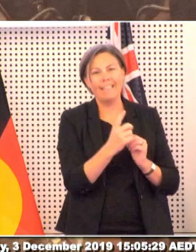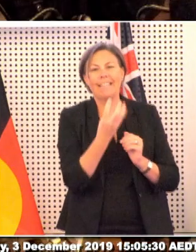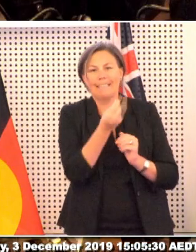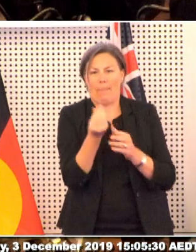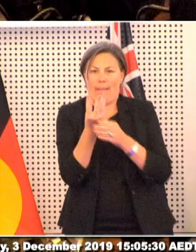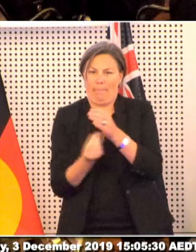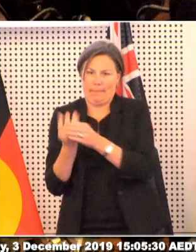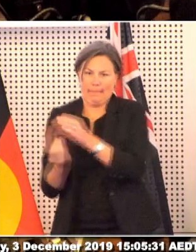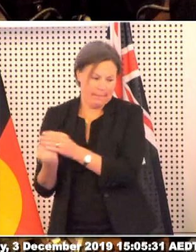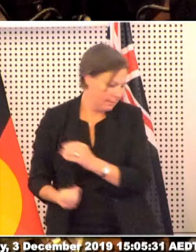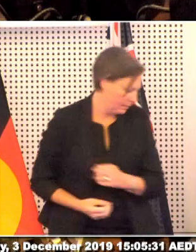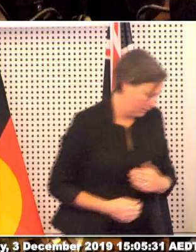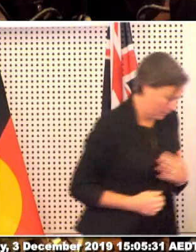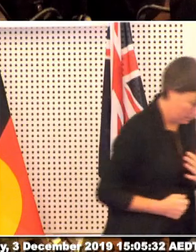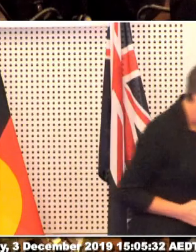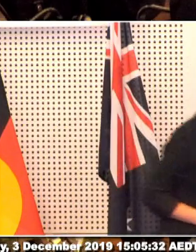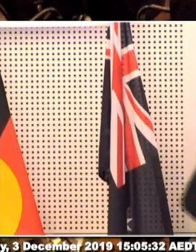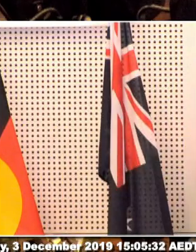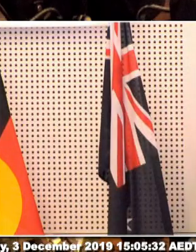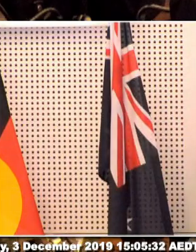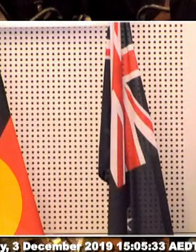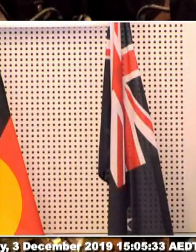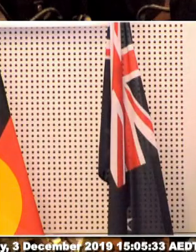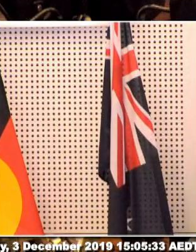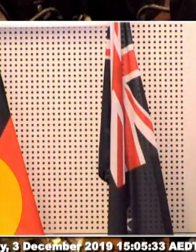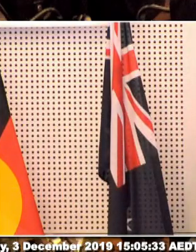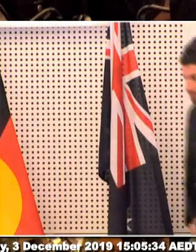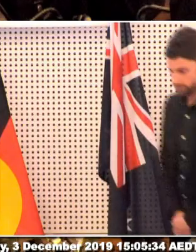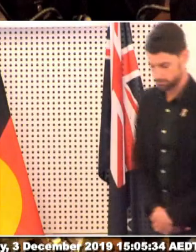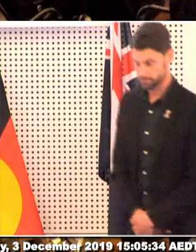Another issue that you wanted to speak about was the area of inappropriate